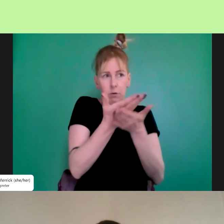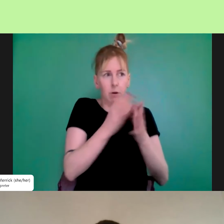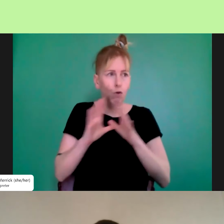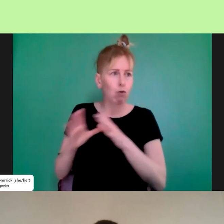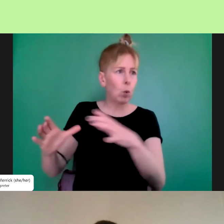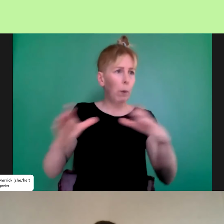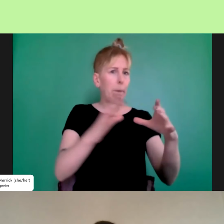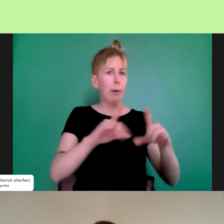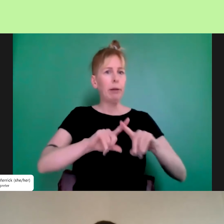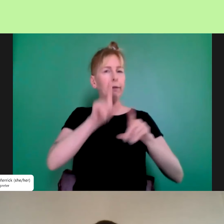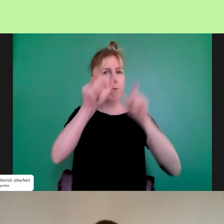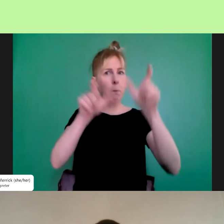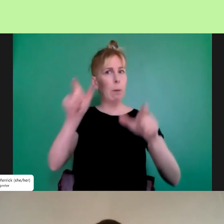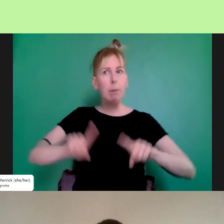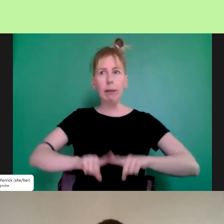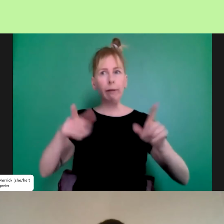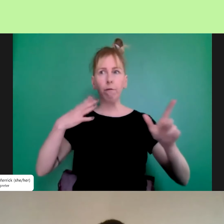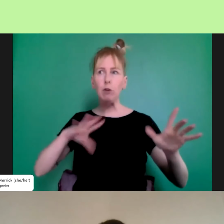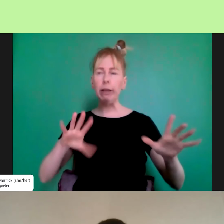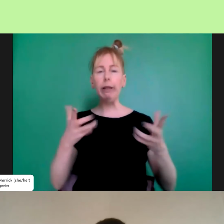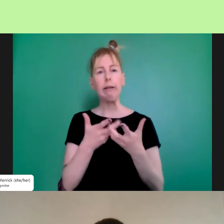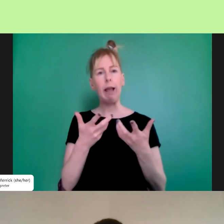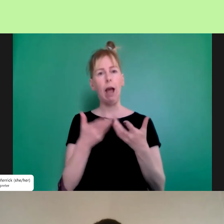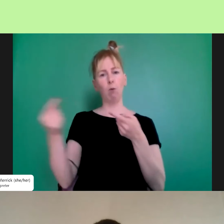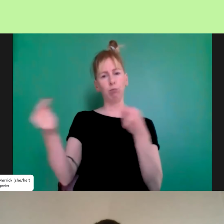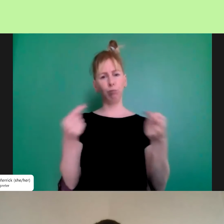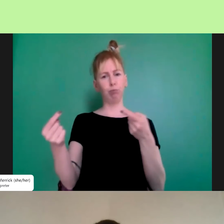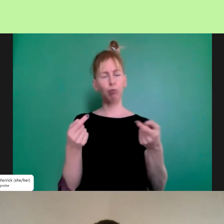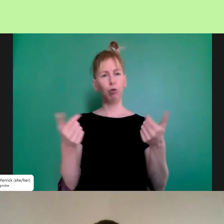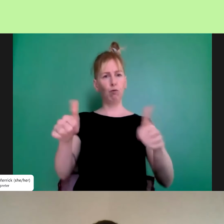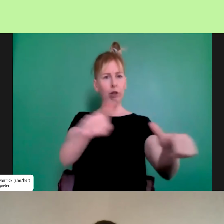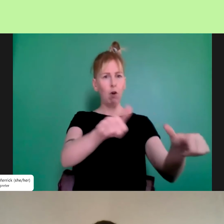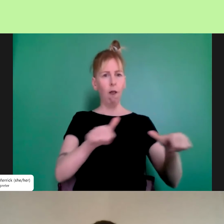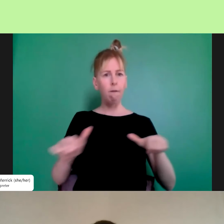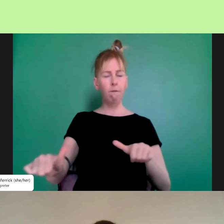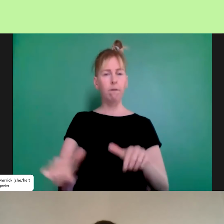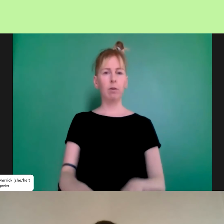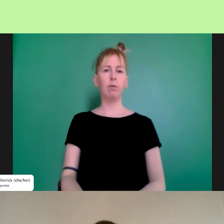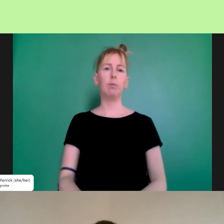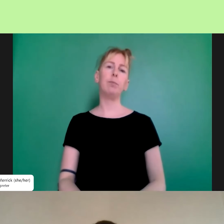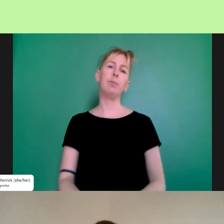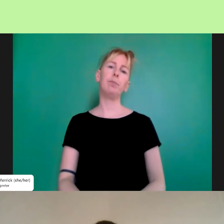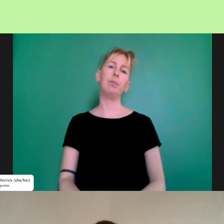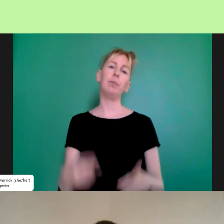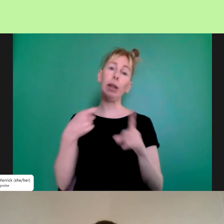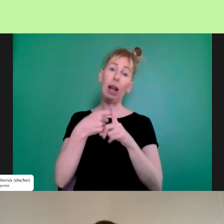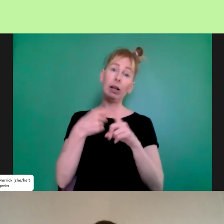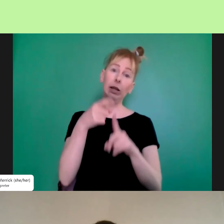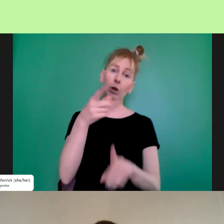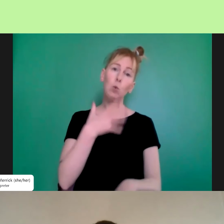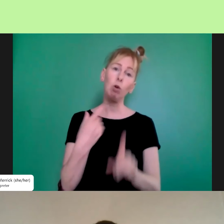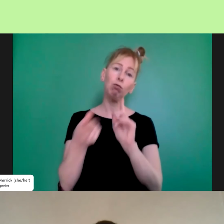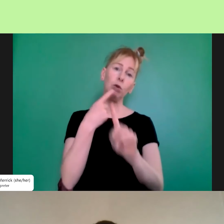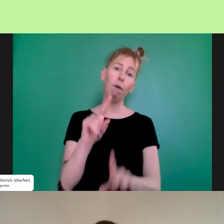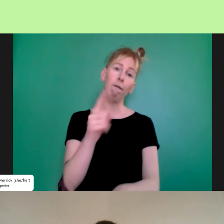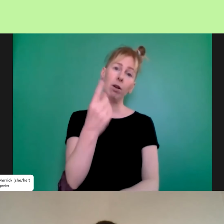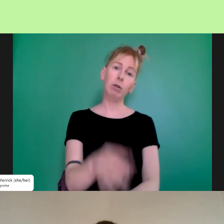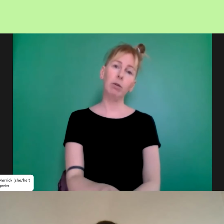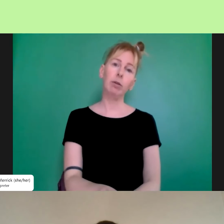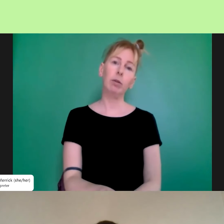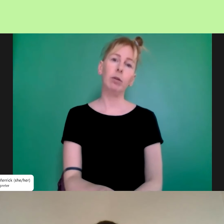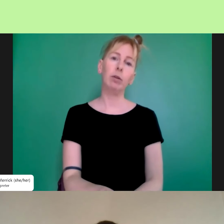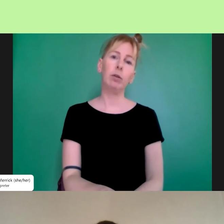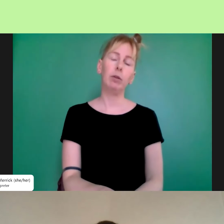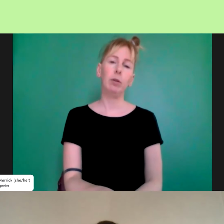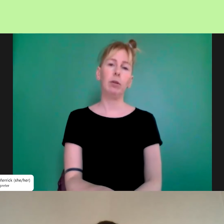on? Khanyisile do you want to? >> KHANYISILE: Ask questions.